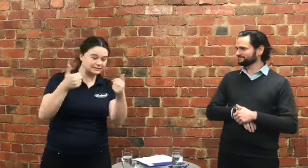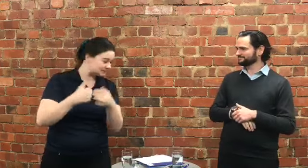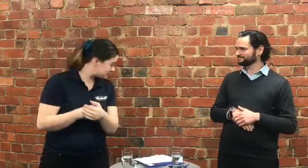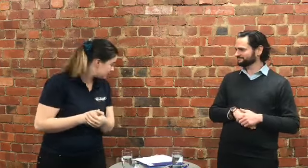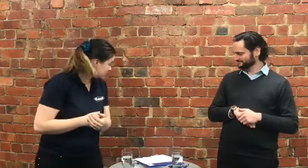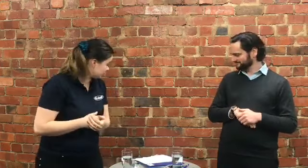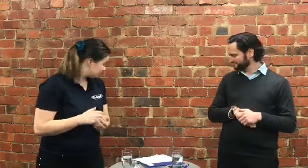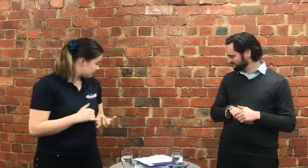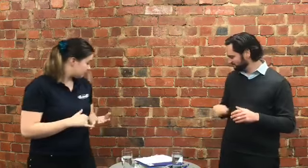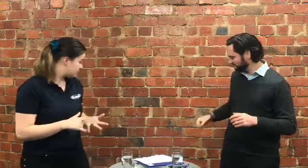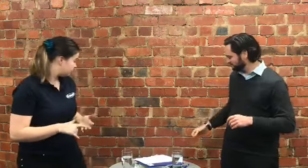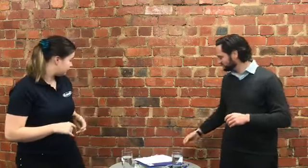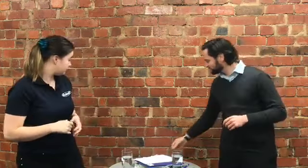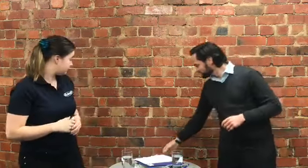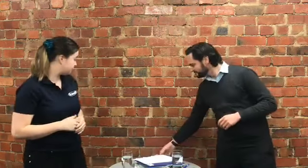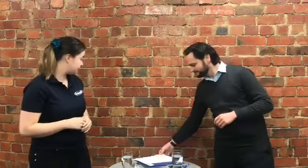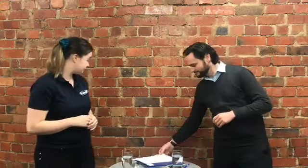I think we'll continue on this evening.